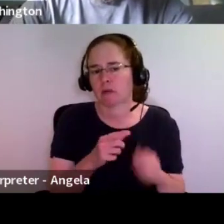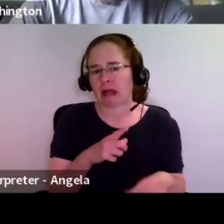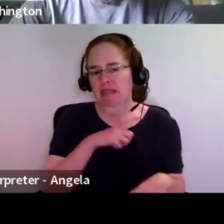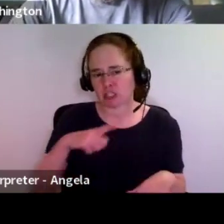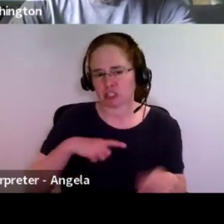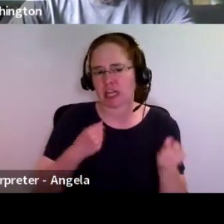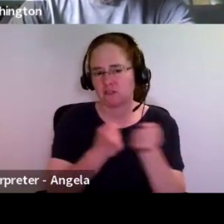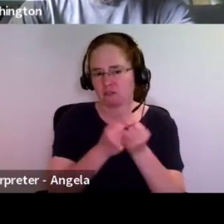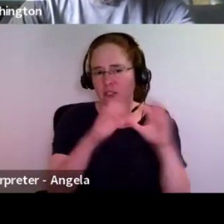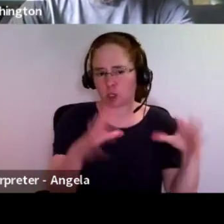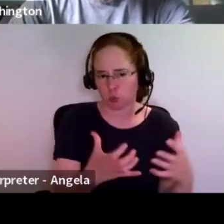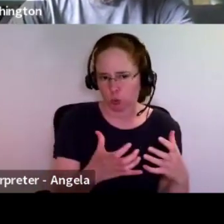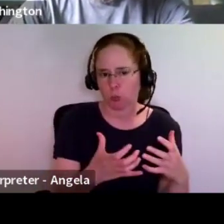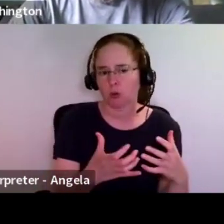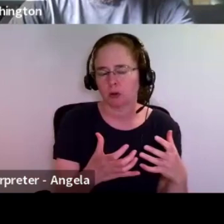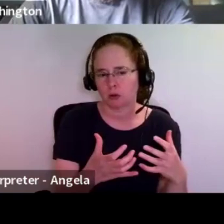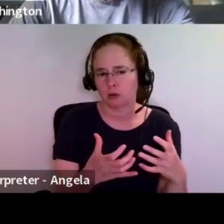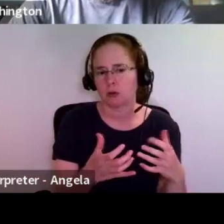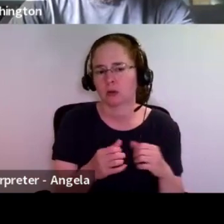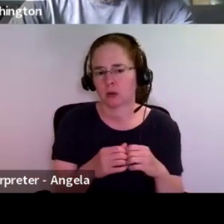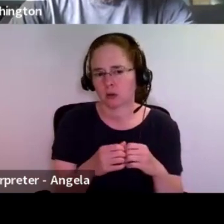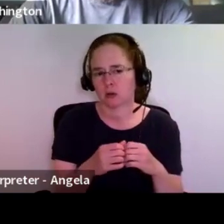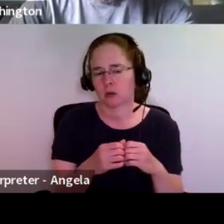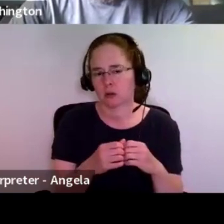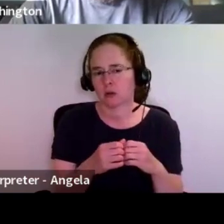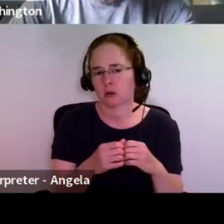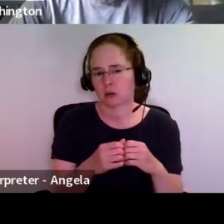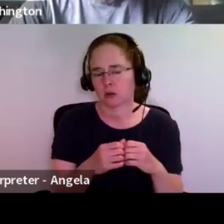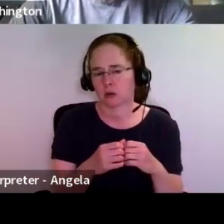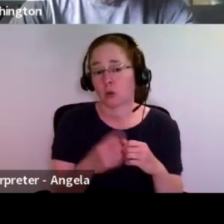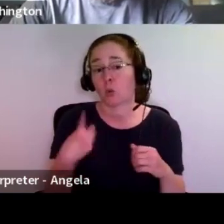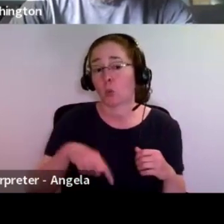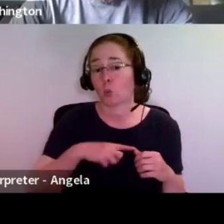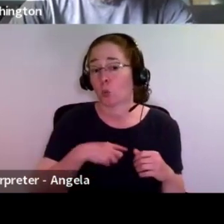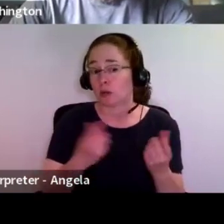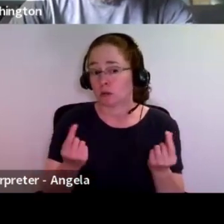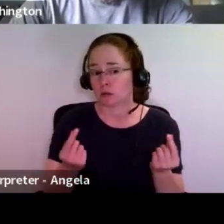groups for people to go and, you know, we promote, like a lot of